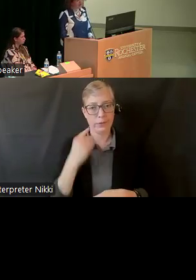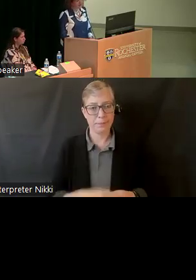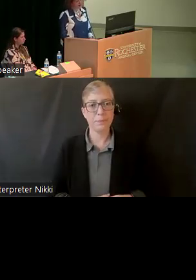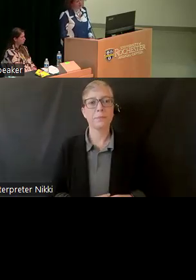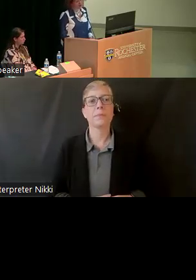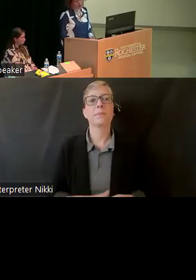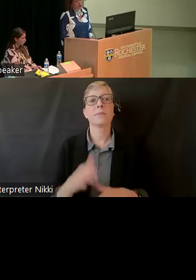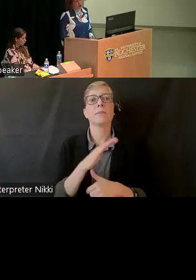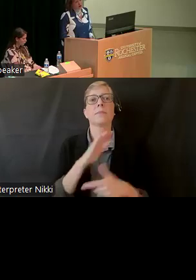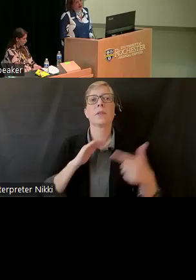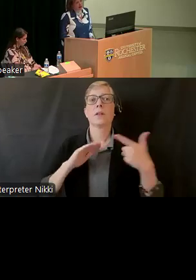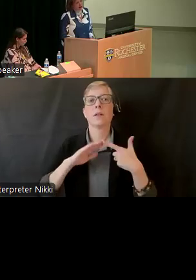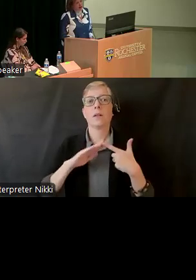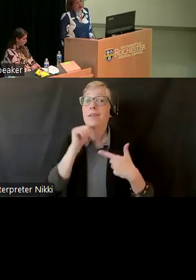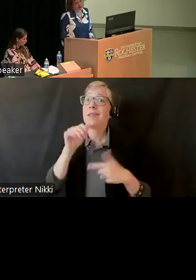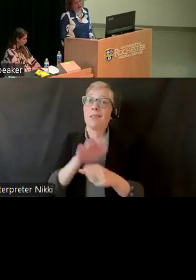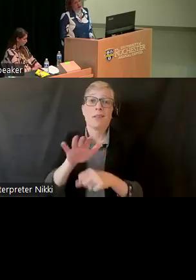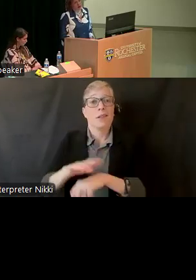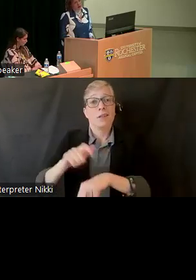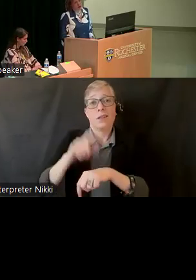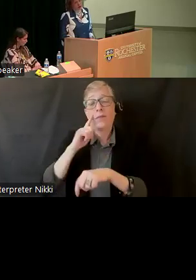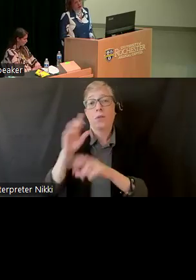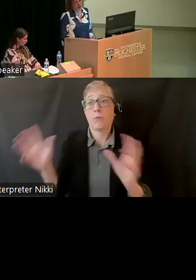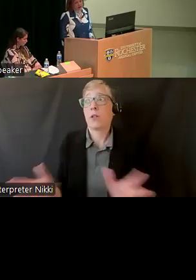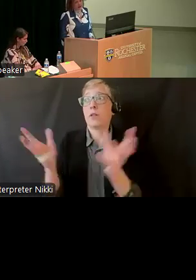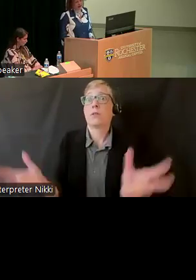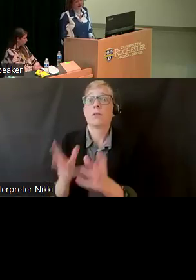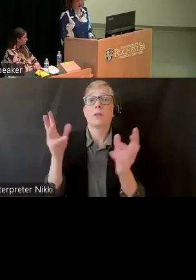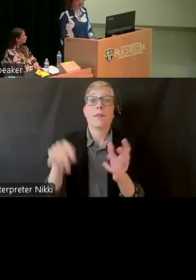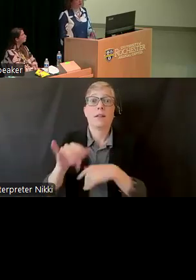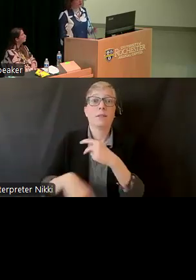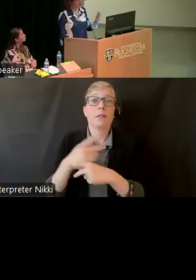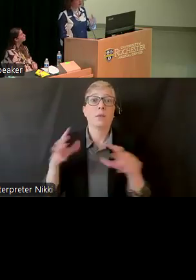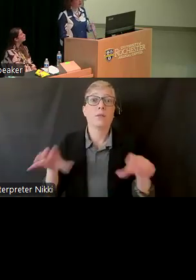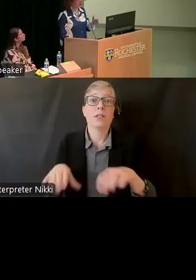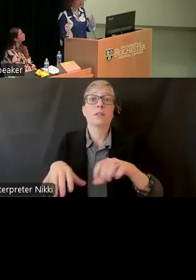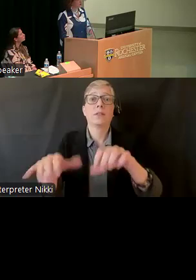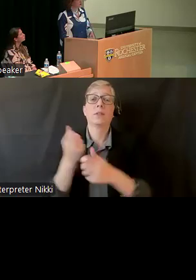enough time to promote wellness activities right everybody's too busy um but it's about you know